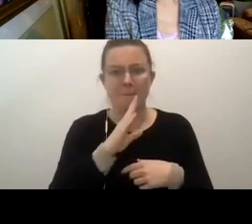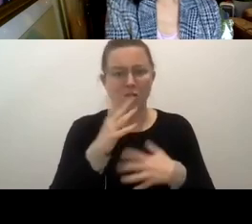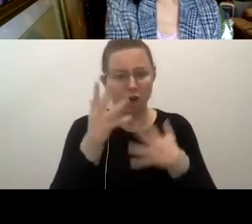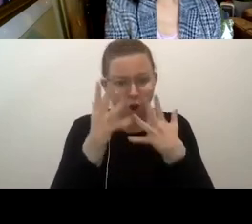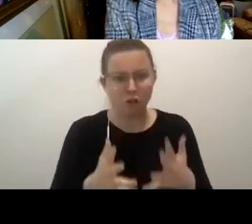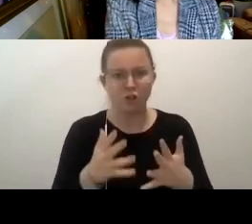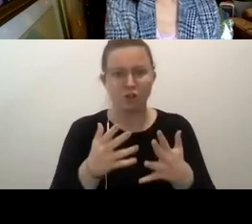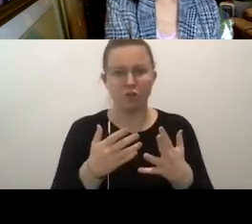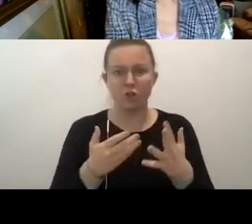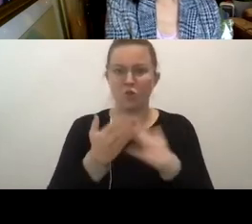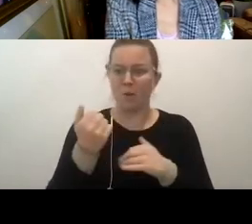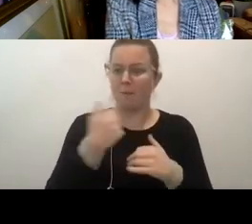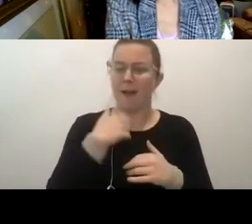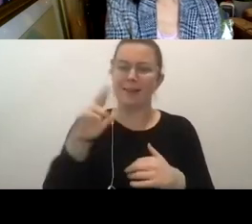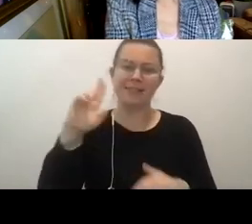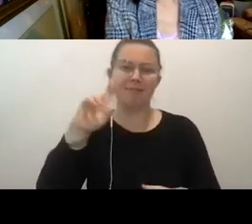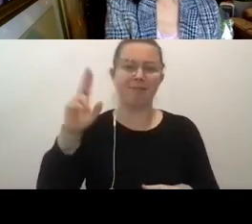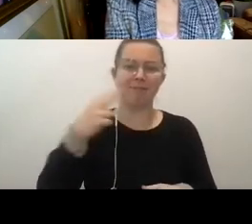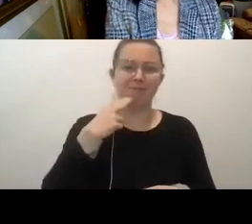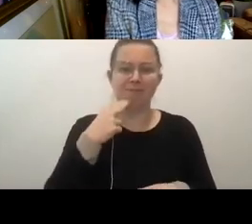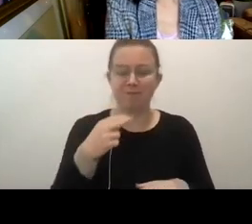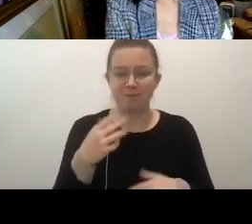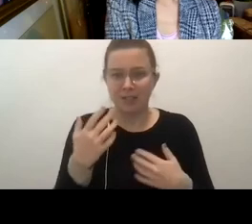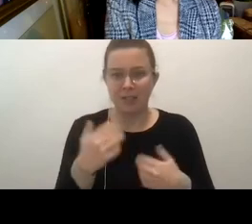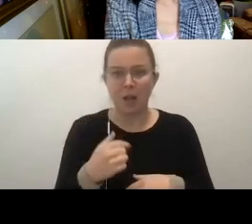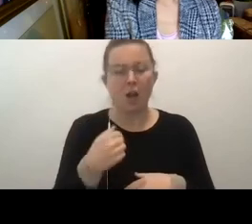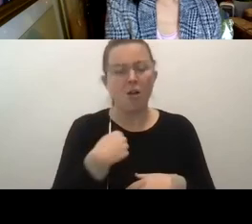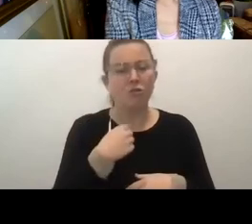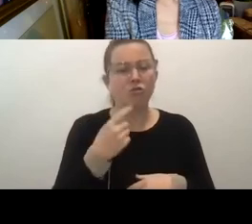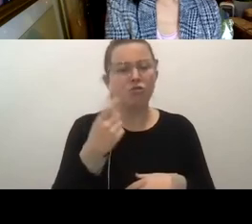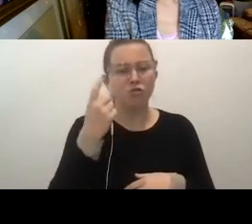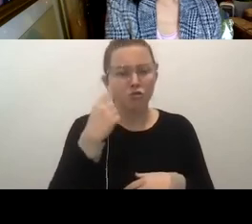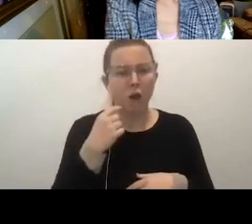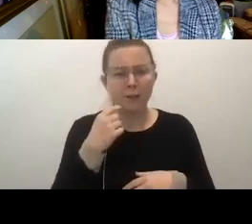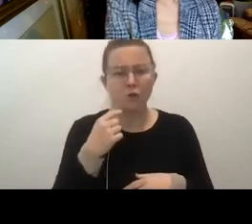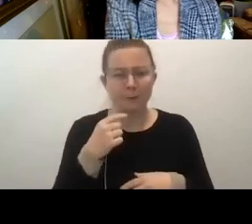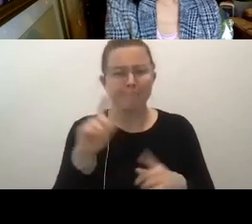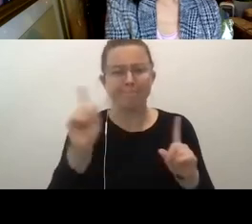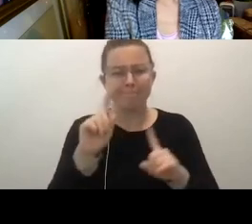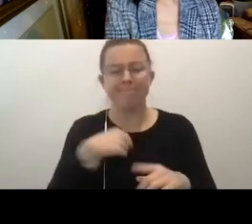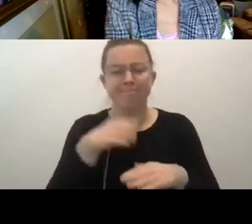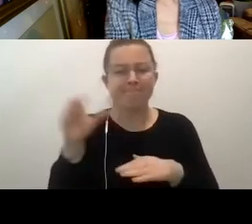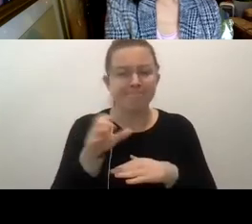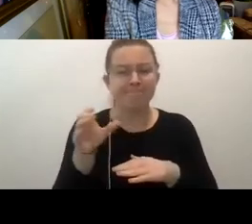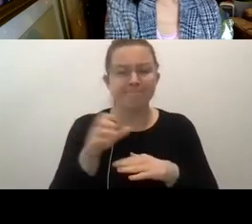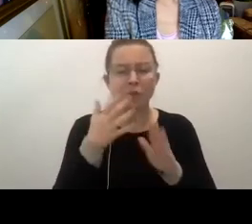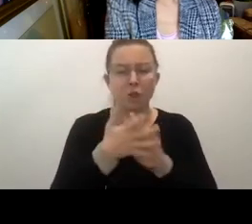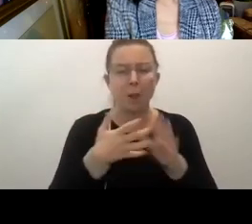And something that I've tried to incorporate a lot more, signing into my life, and when I